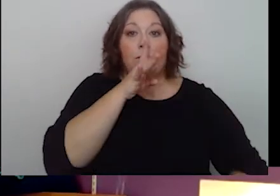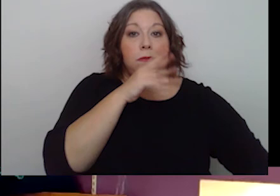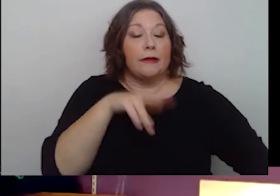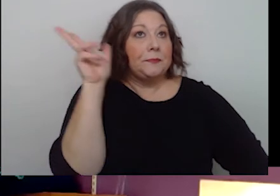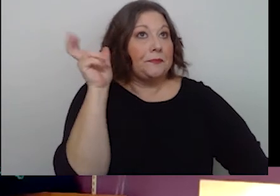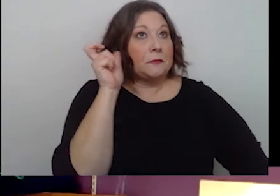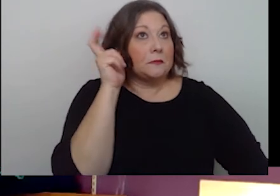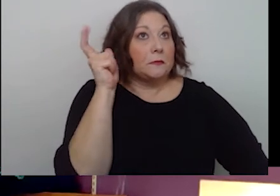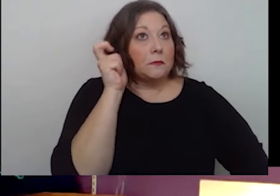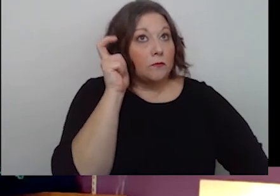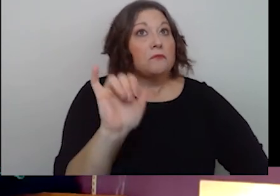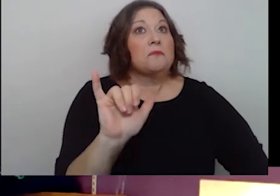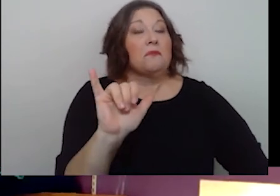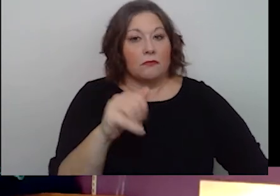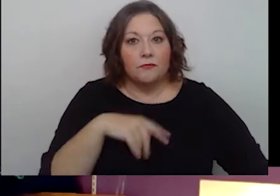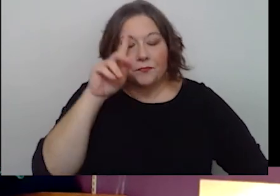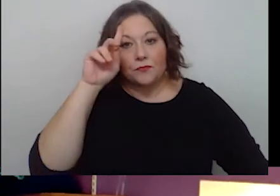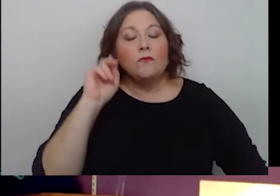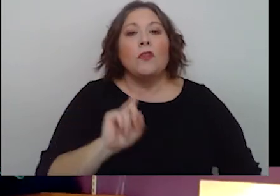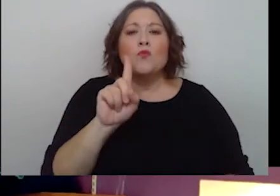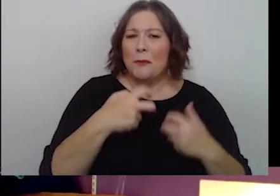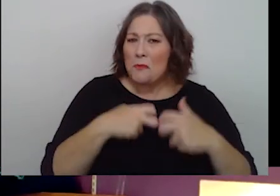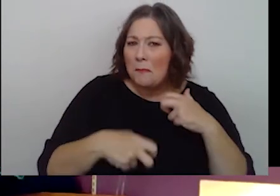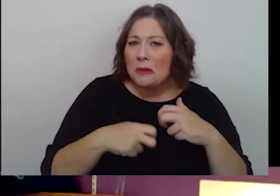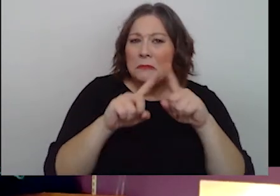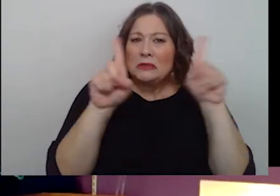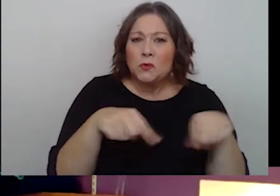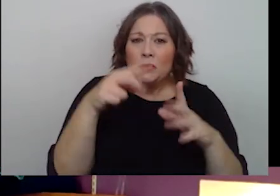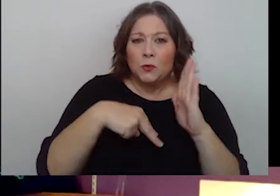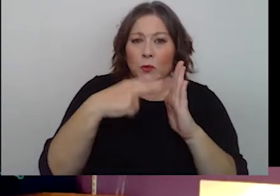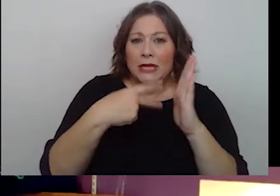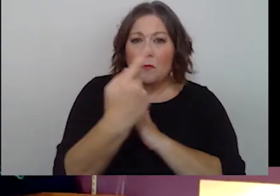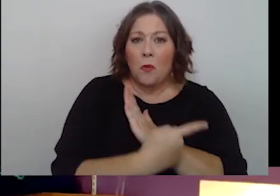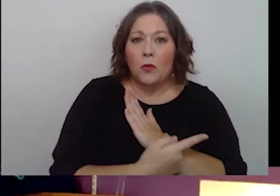I can just listen to it. The one problem with some of the screen readers though is that, like in